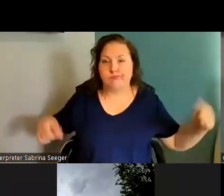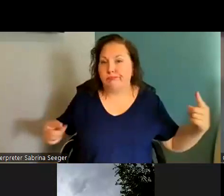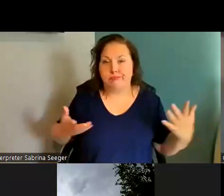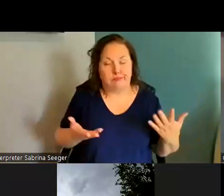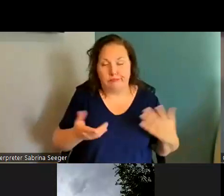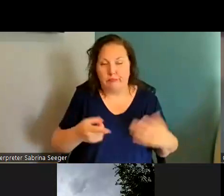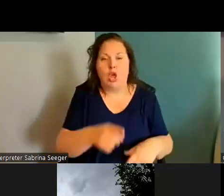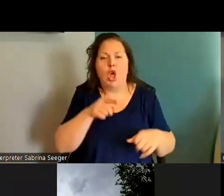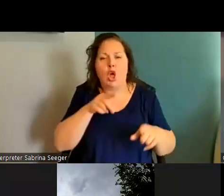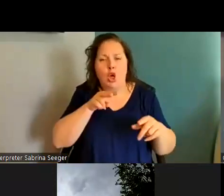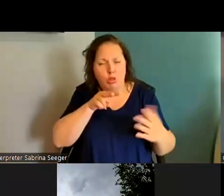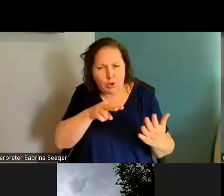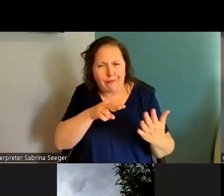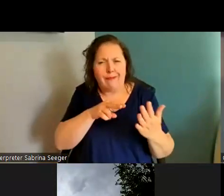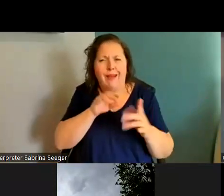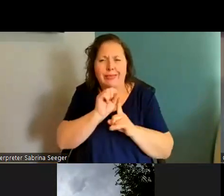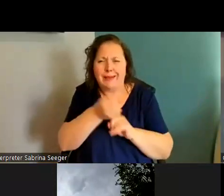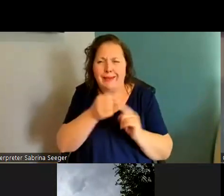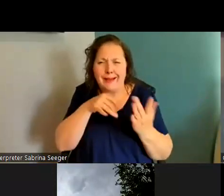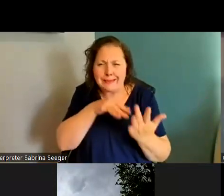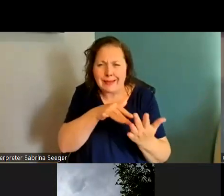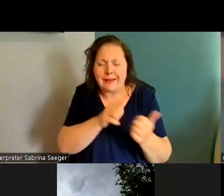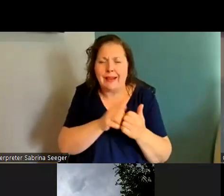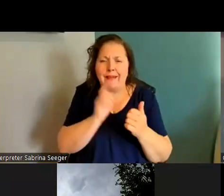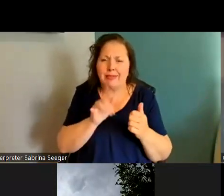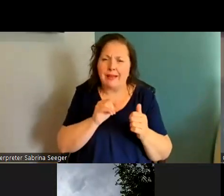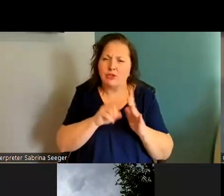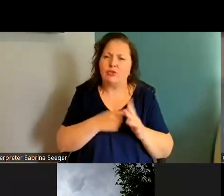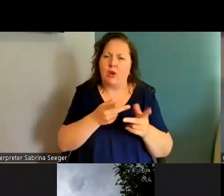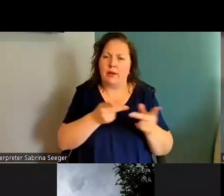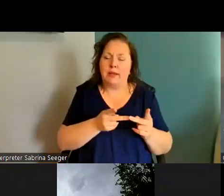studies in the guidance document as a starting place for how goals and services might manifest.